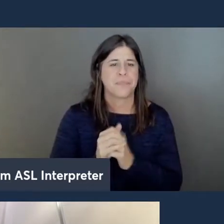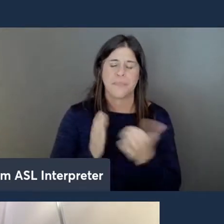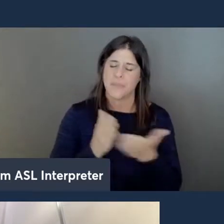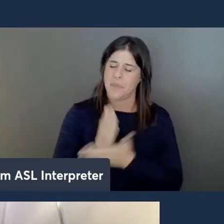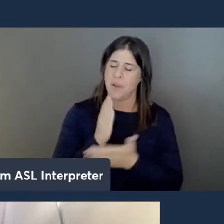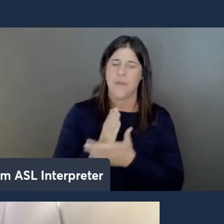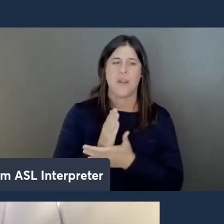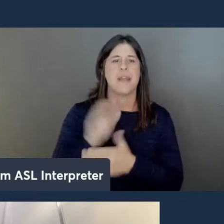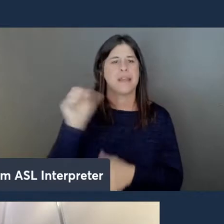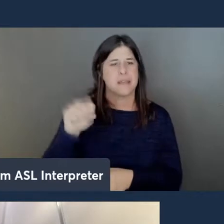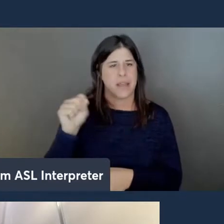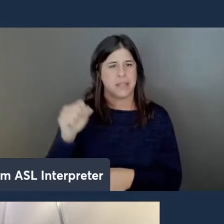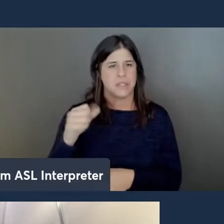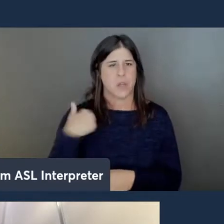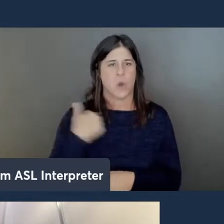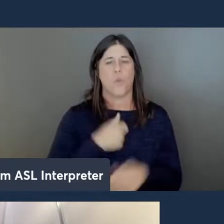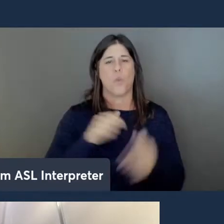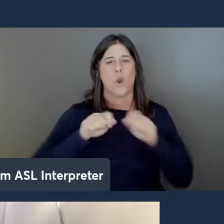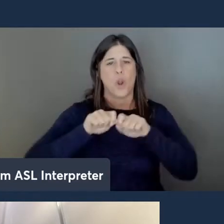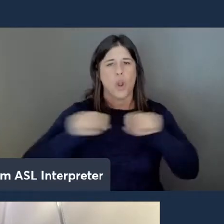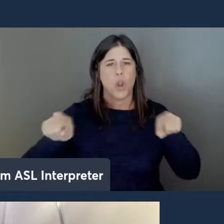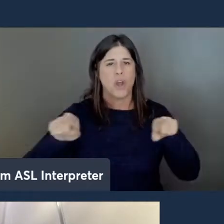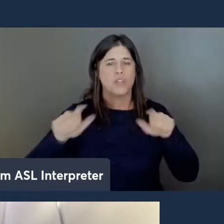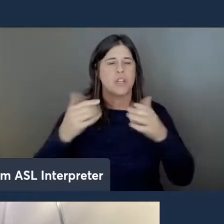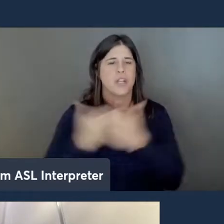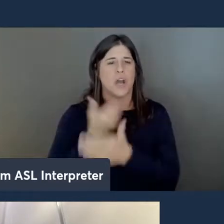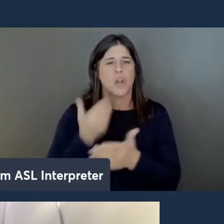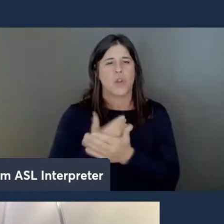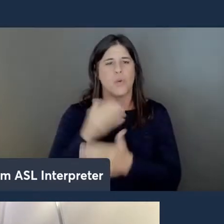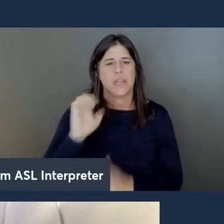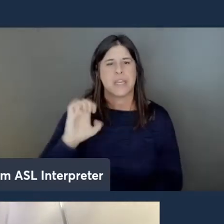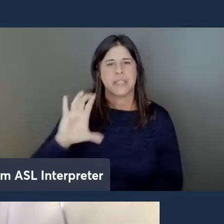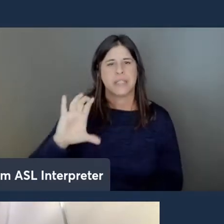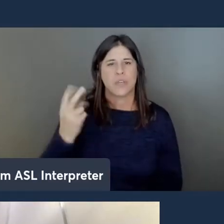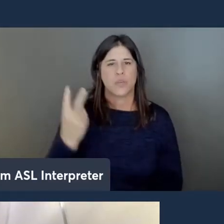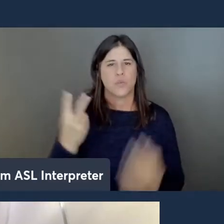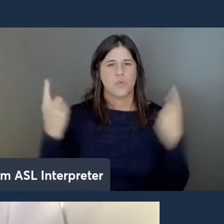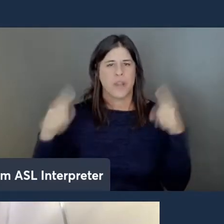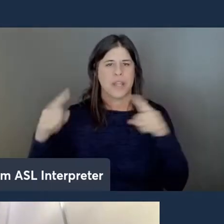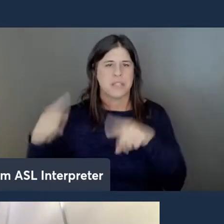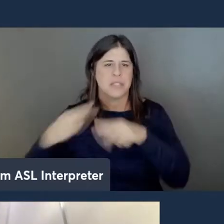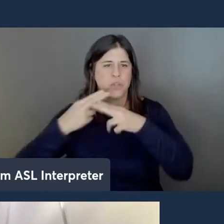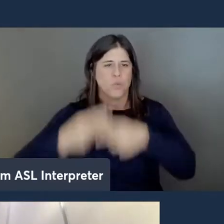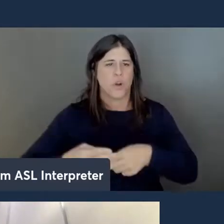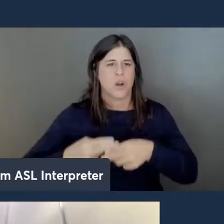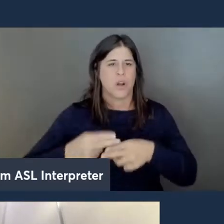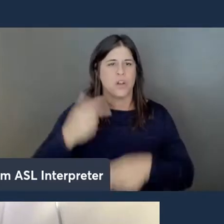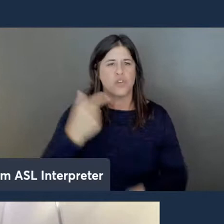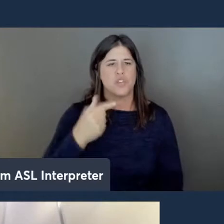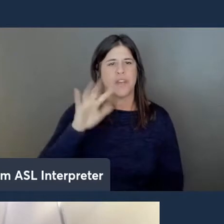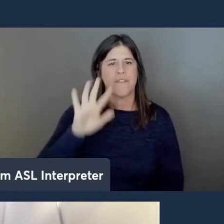So we're launching a new, EC2 instance, which we're calling the G5g instance.